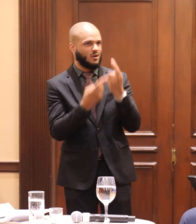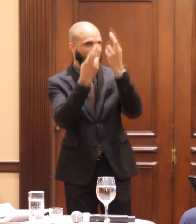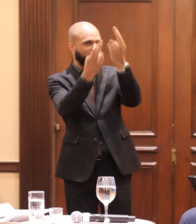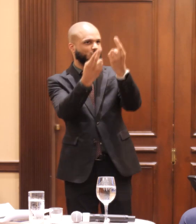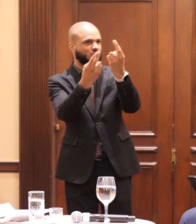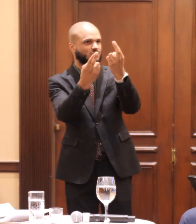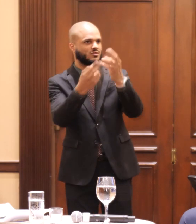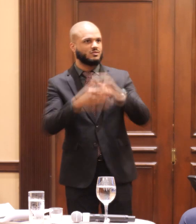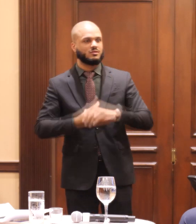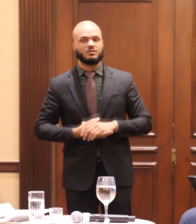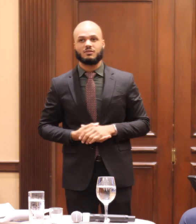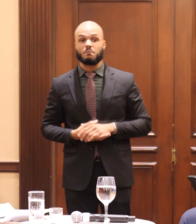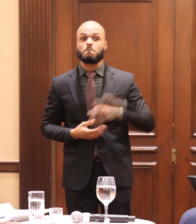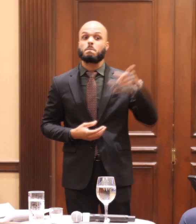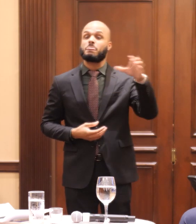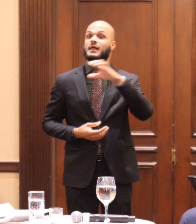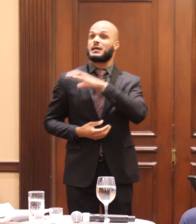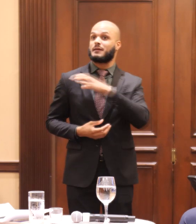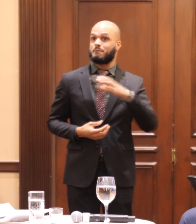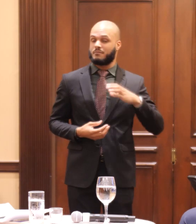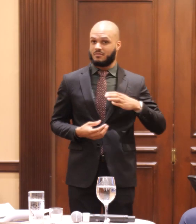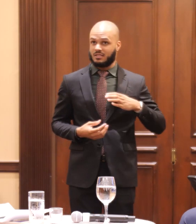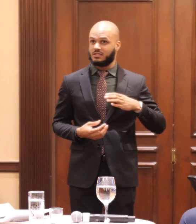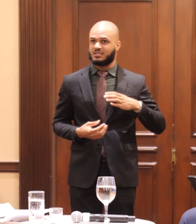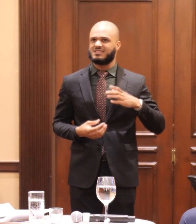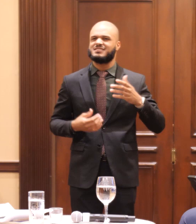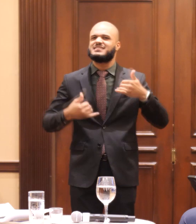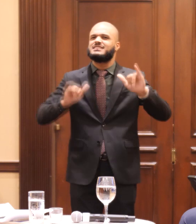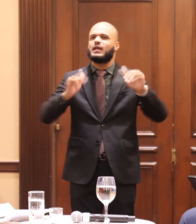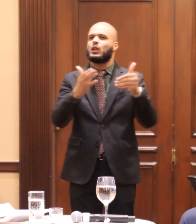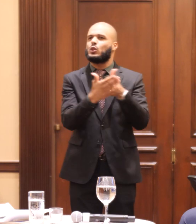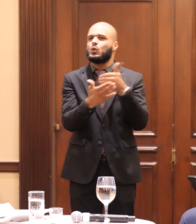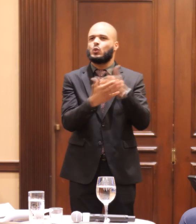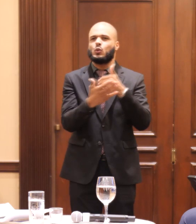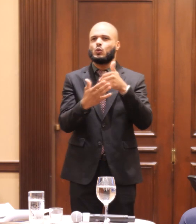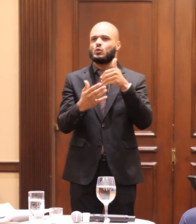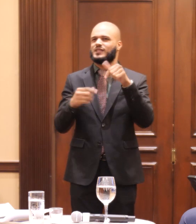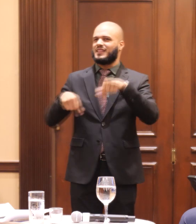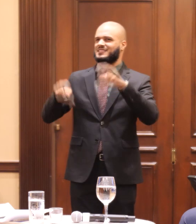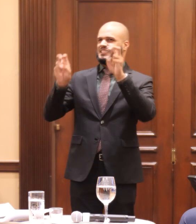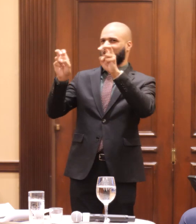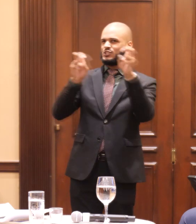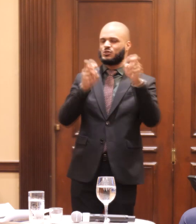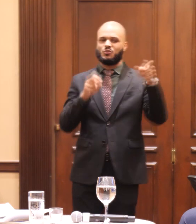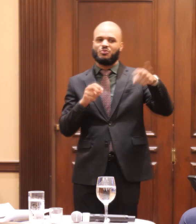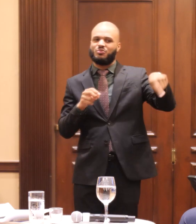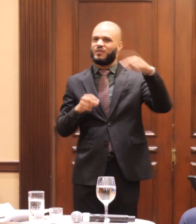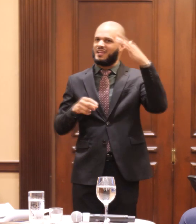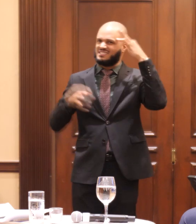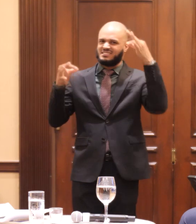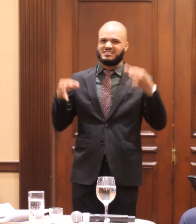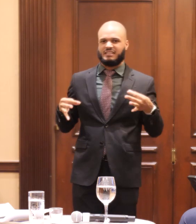and the the commission was too new to this issue and they decided they didn't want this report much